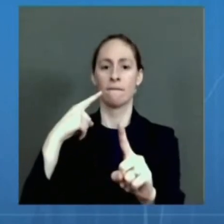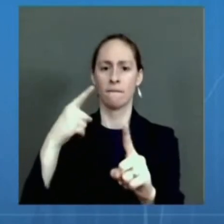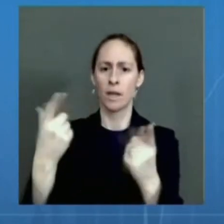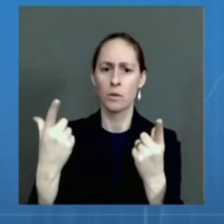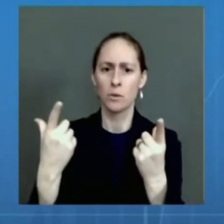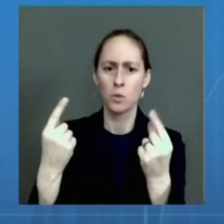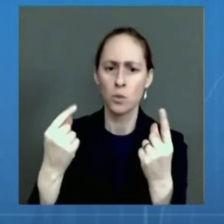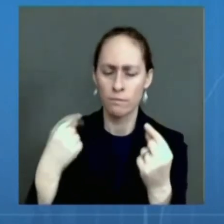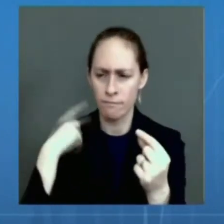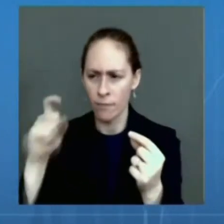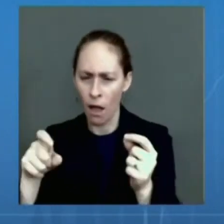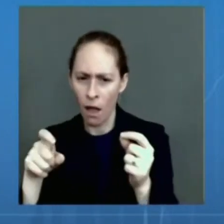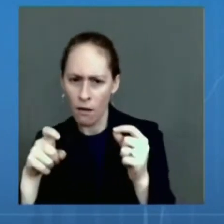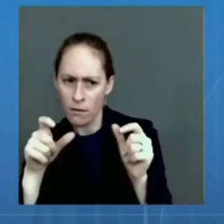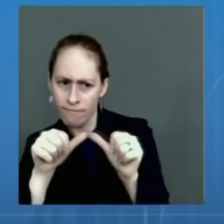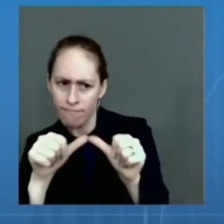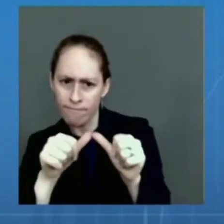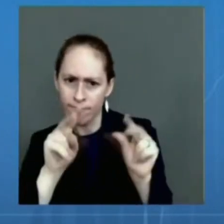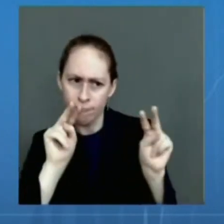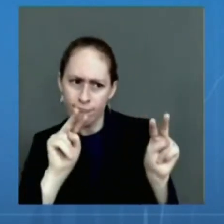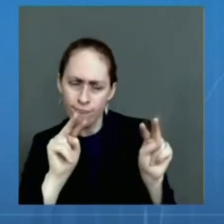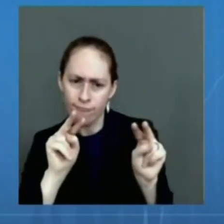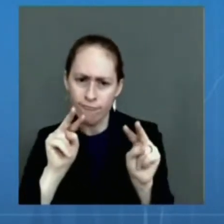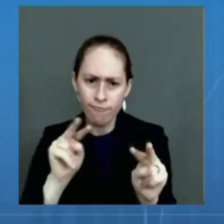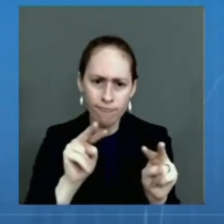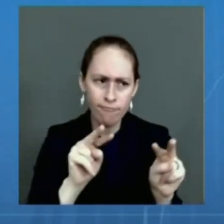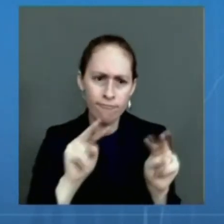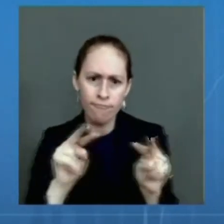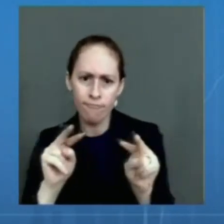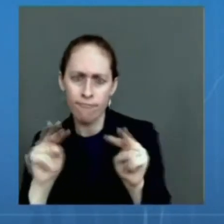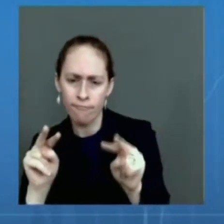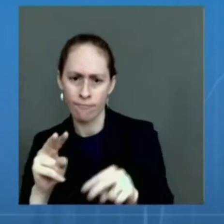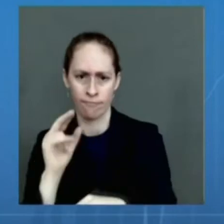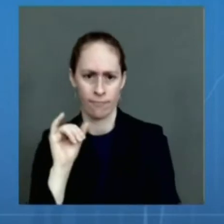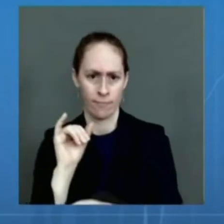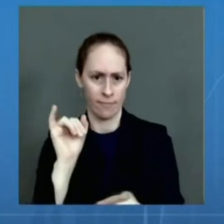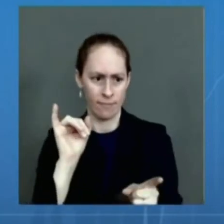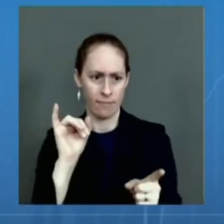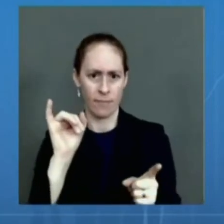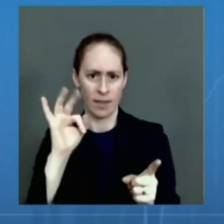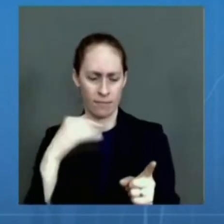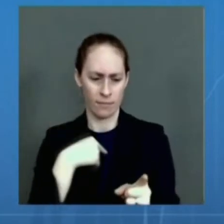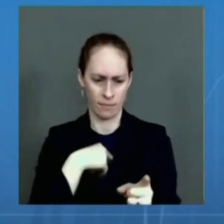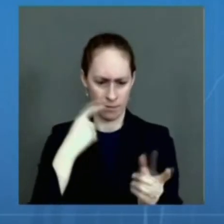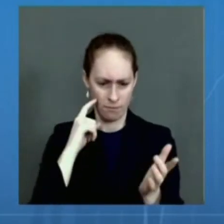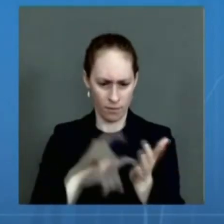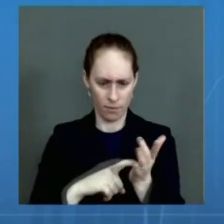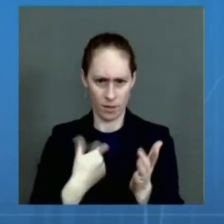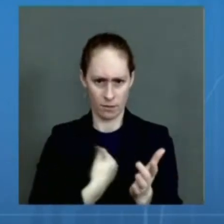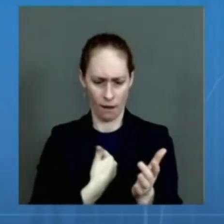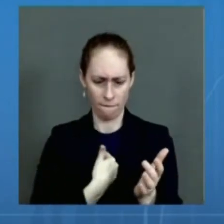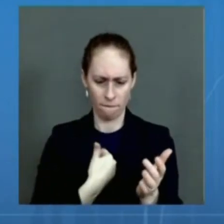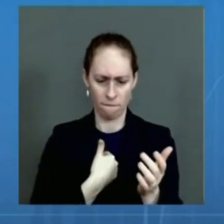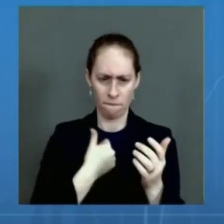AND THOSE WHO DID NOT DEVELOP SYMPTOMS HAD REGULAR TESTING. TEST TO STAY IS AN ENCOURAGING